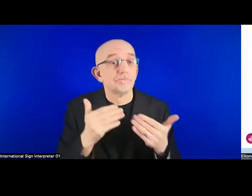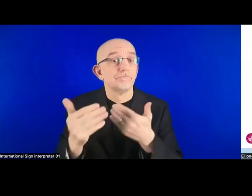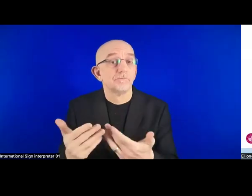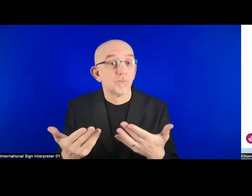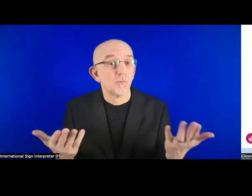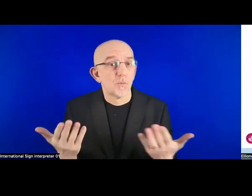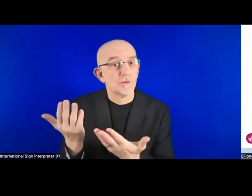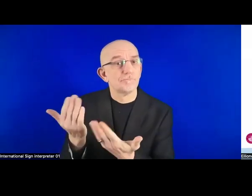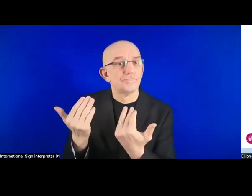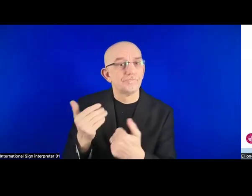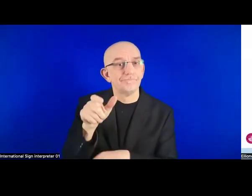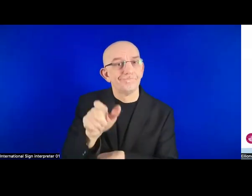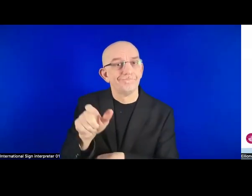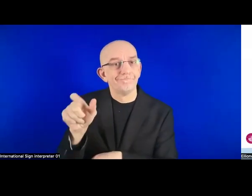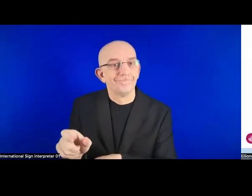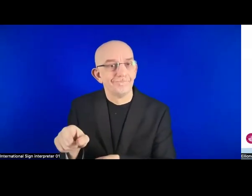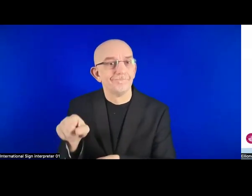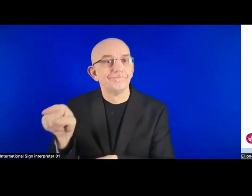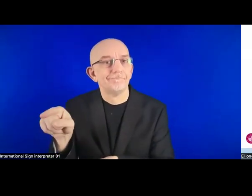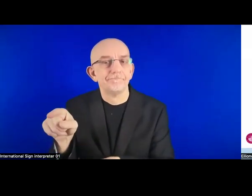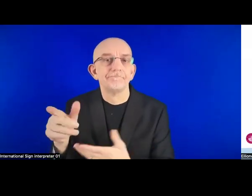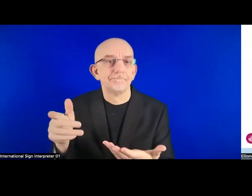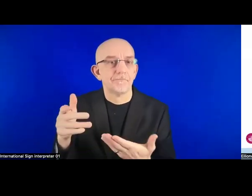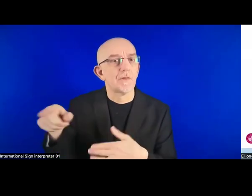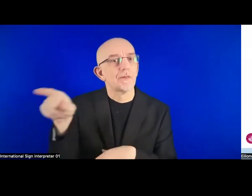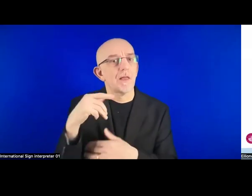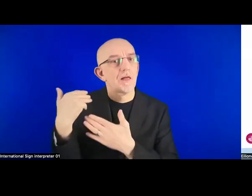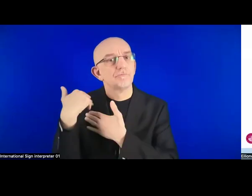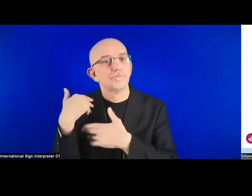have opportunities to apply their research knowledge in different contexts with if